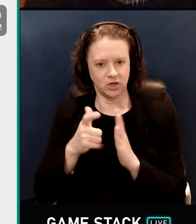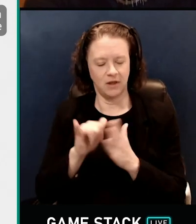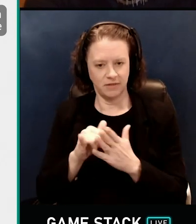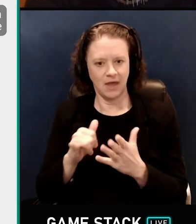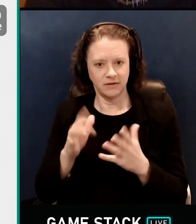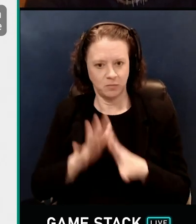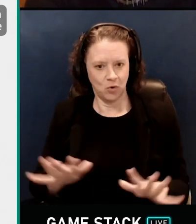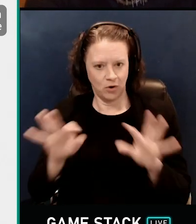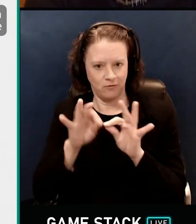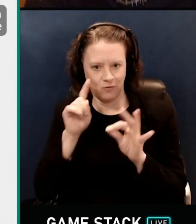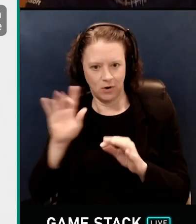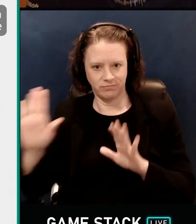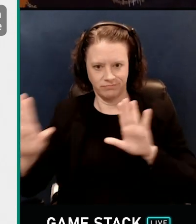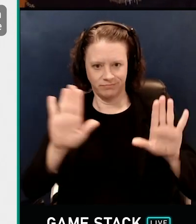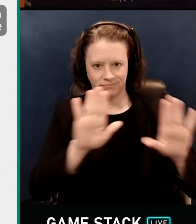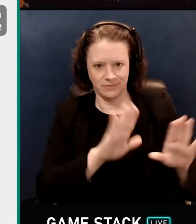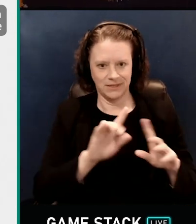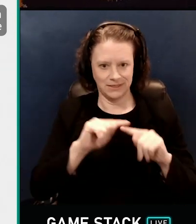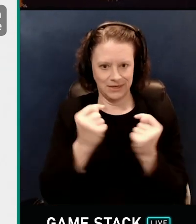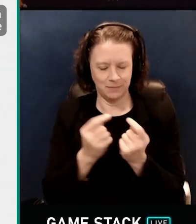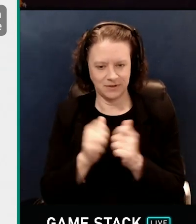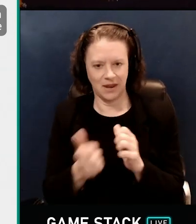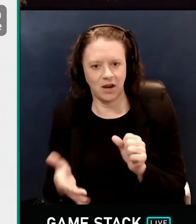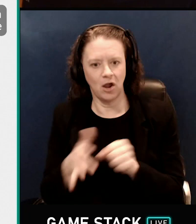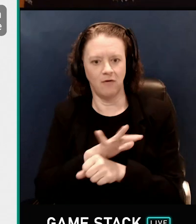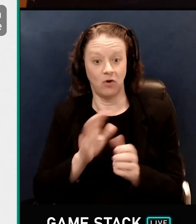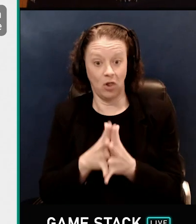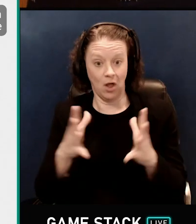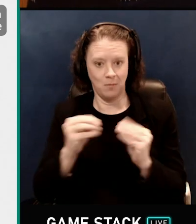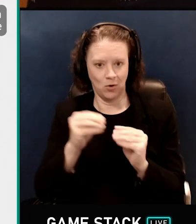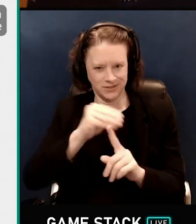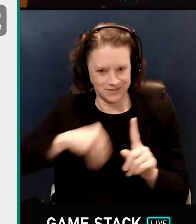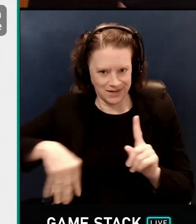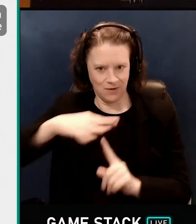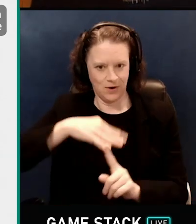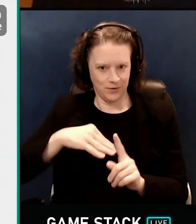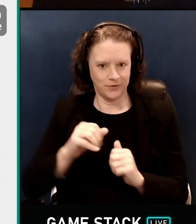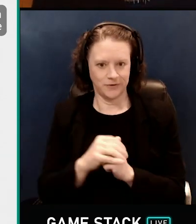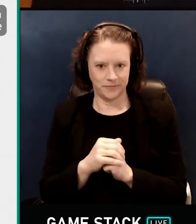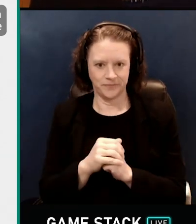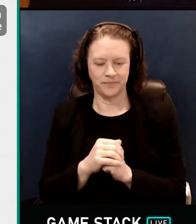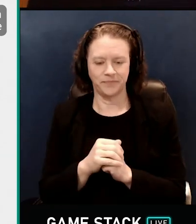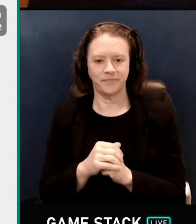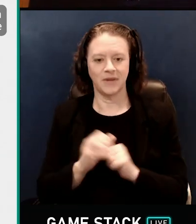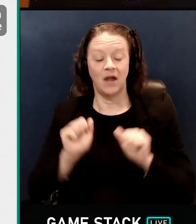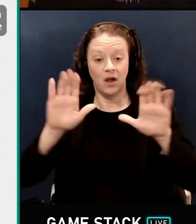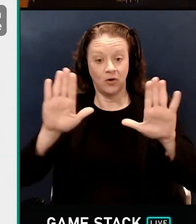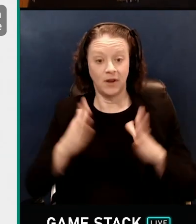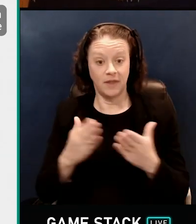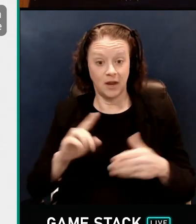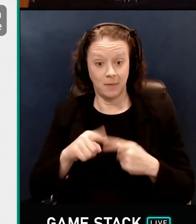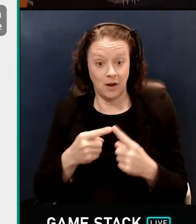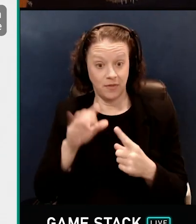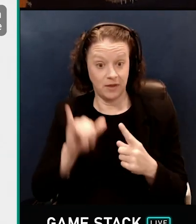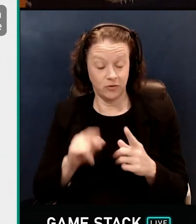cover a lot more scenarios. A great part of these being standardized and modular and